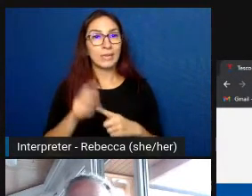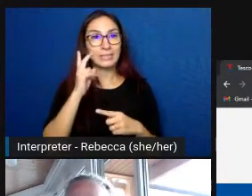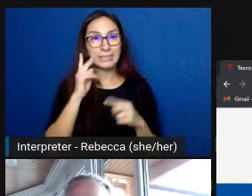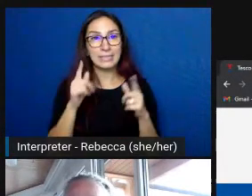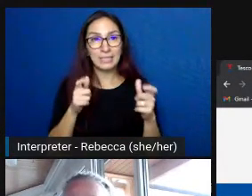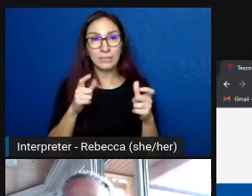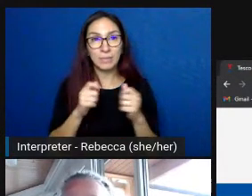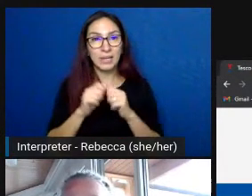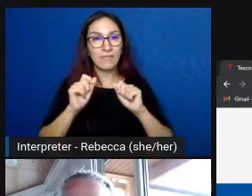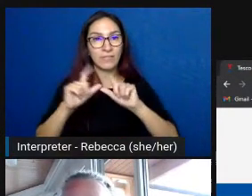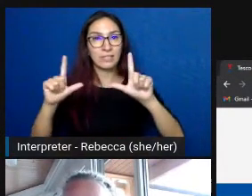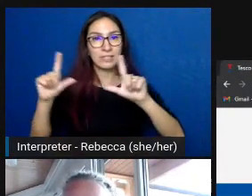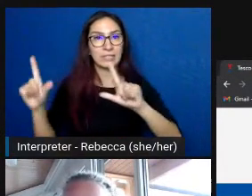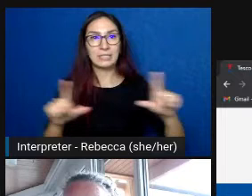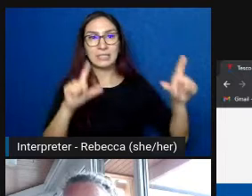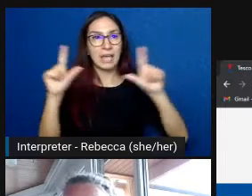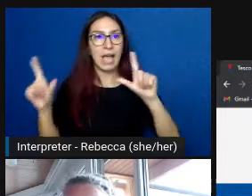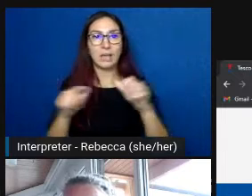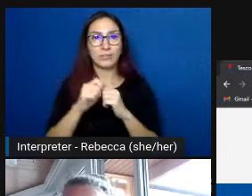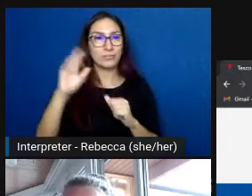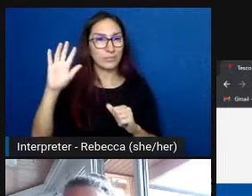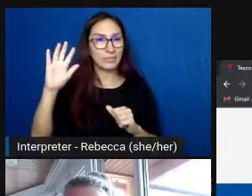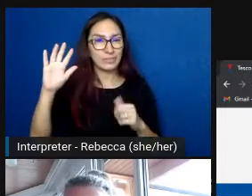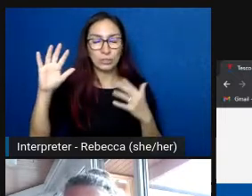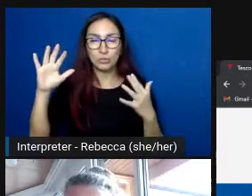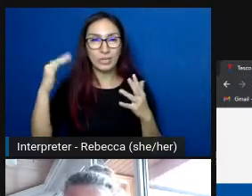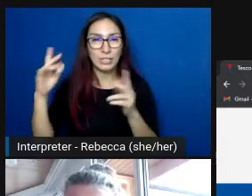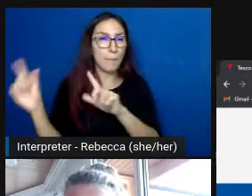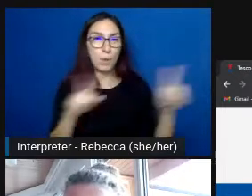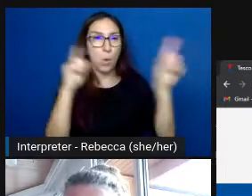Now, I don't know anyone who is going to sit at his screen